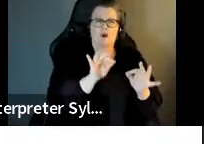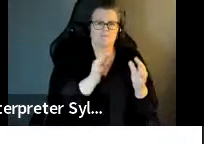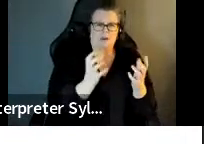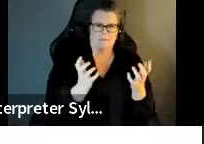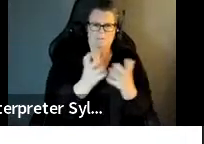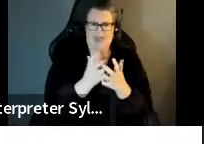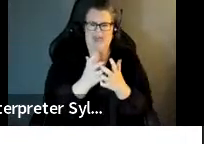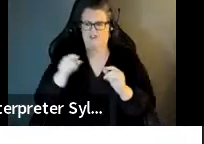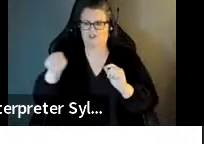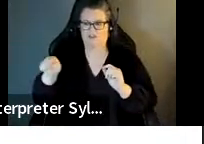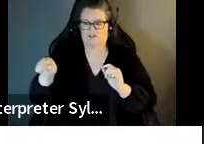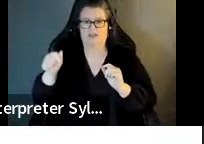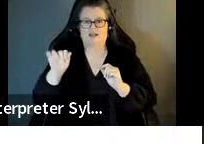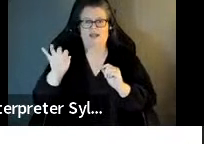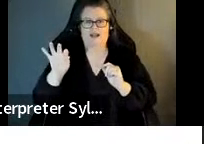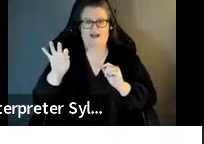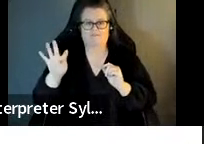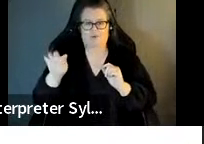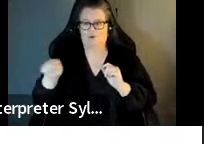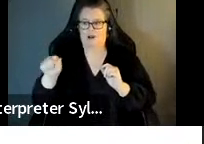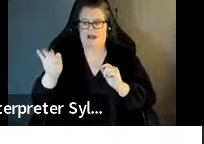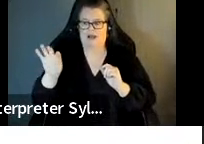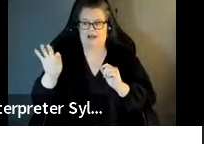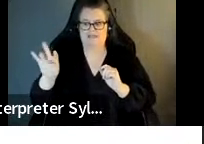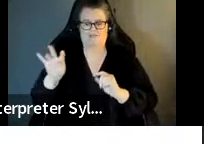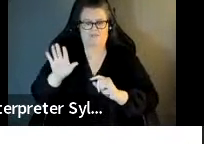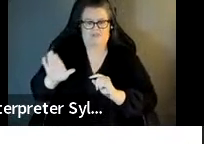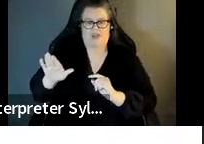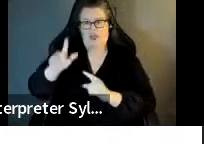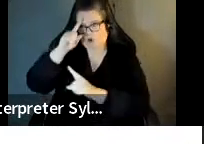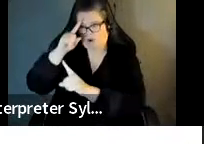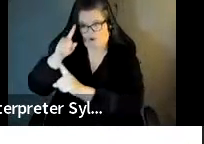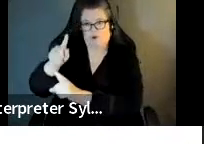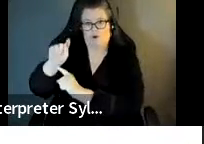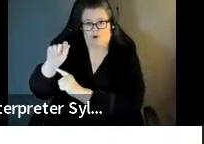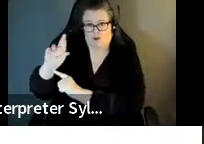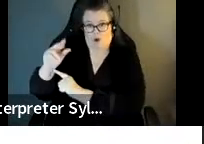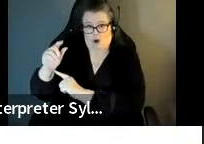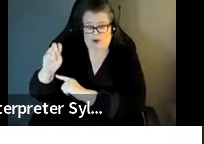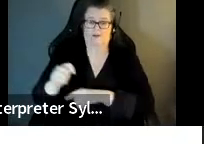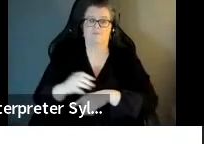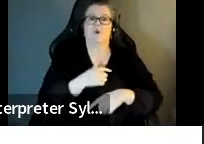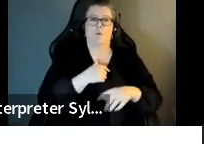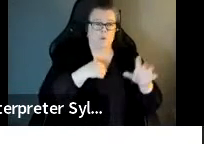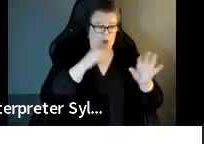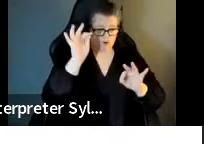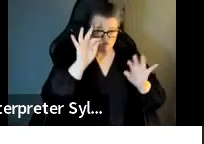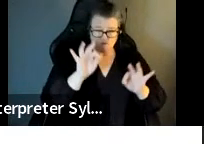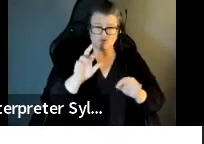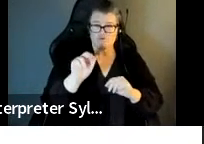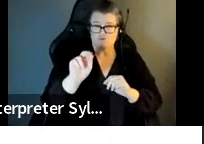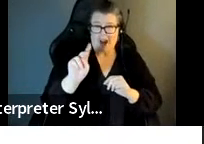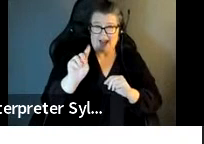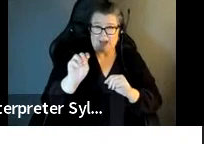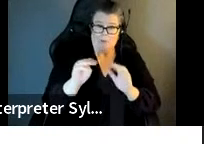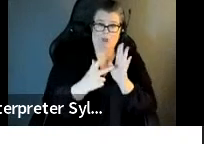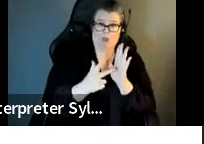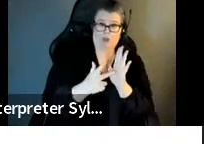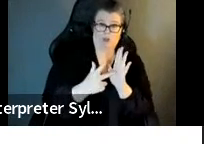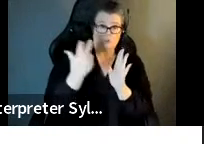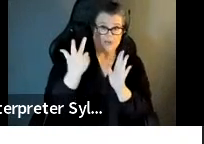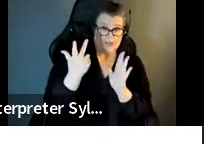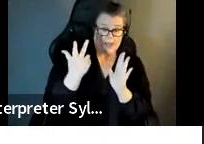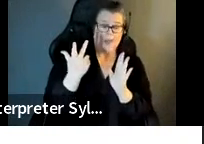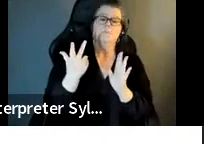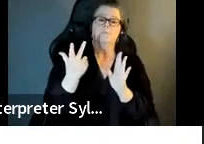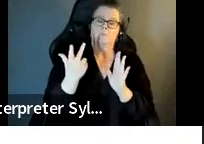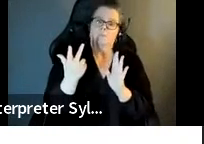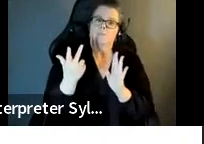We do this once, we do this twice, we do it three times, so in a sense we do it, at least